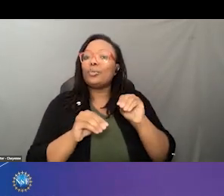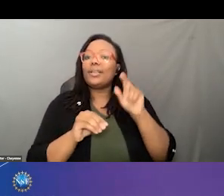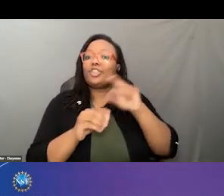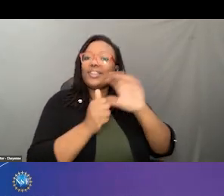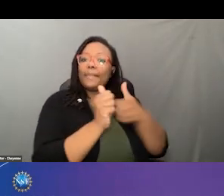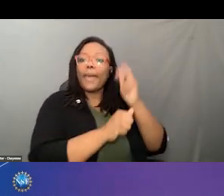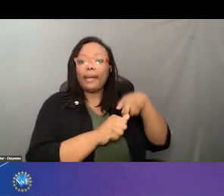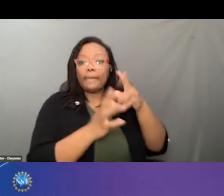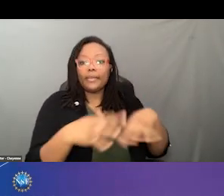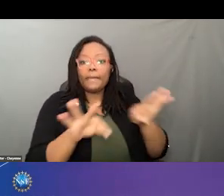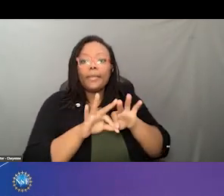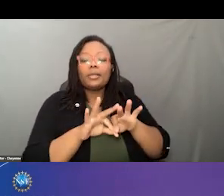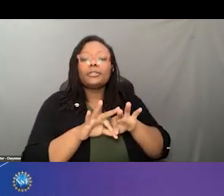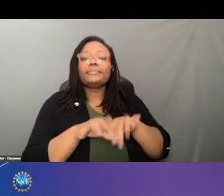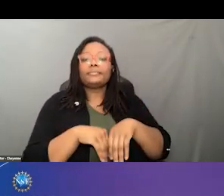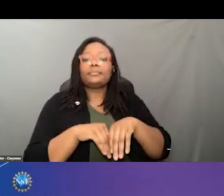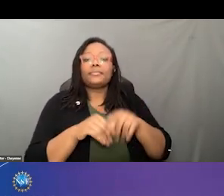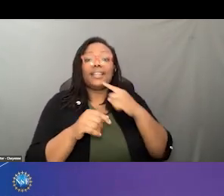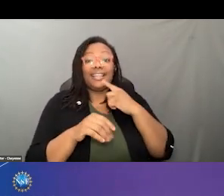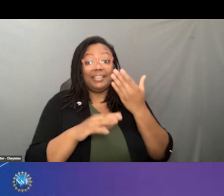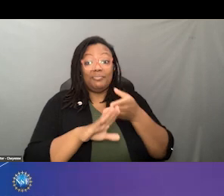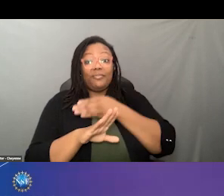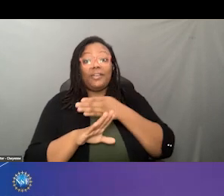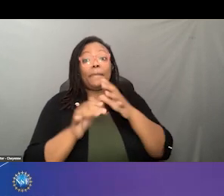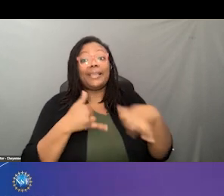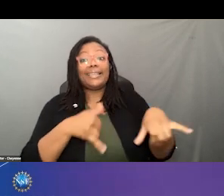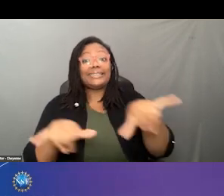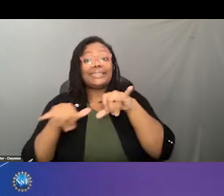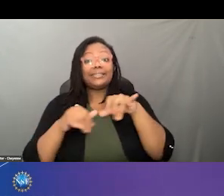You need backups, okay? Like I said earlier, be consistent.